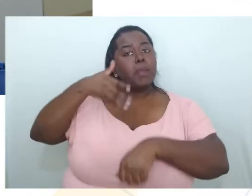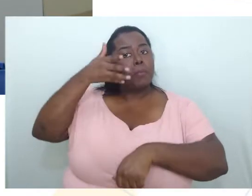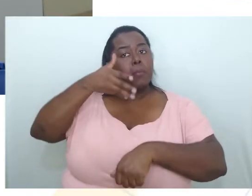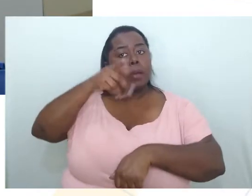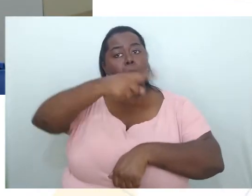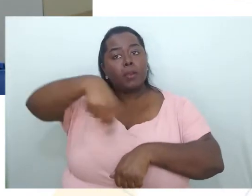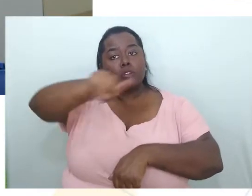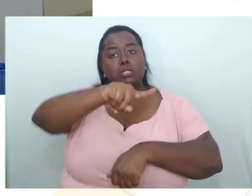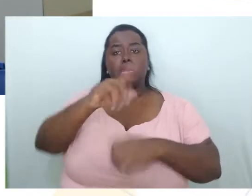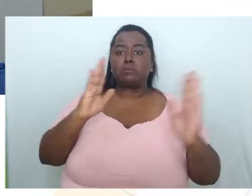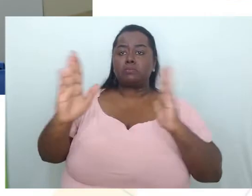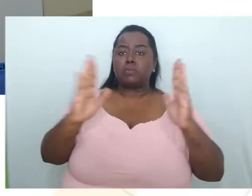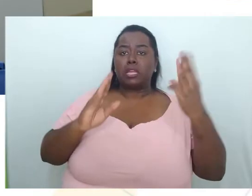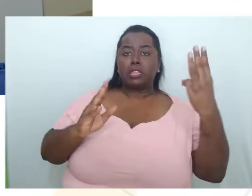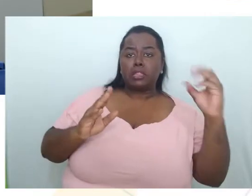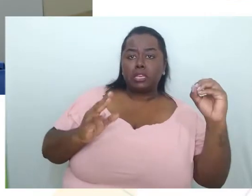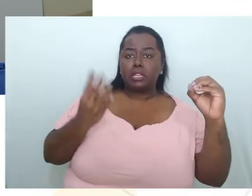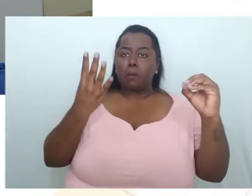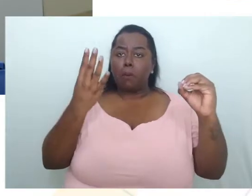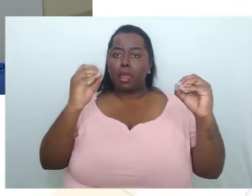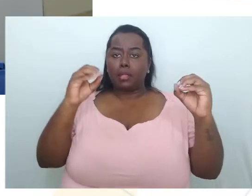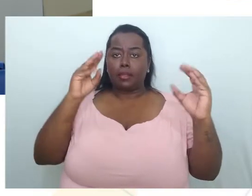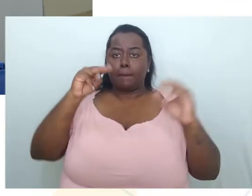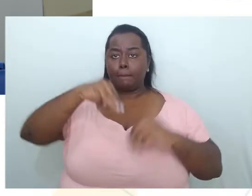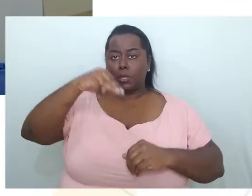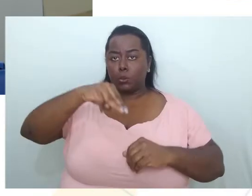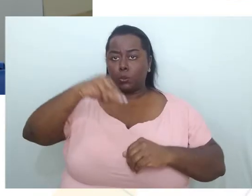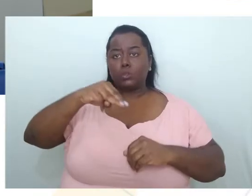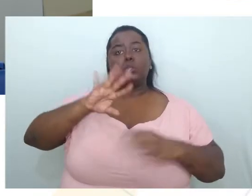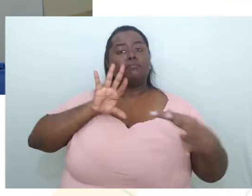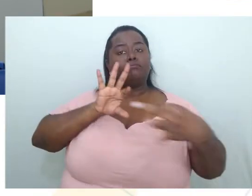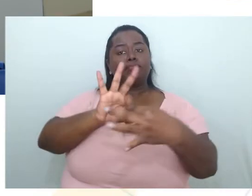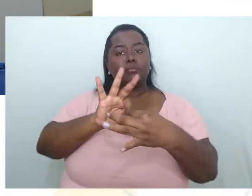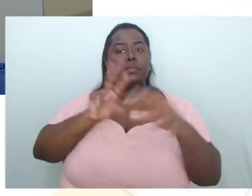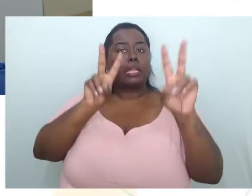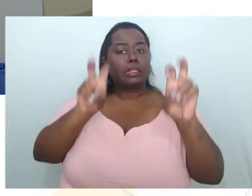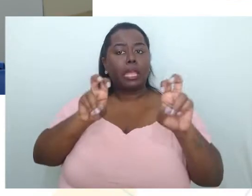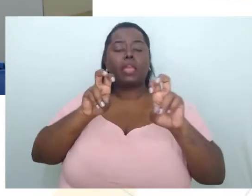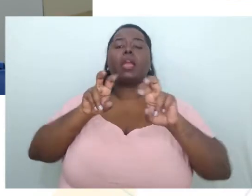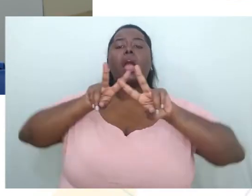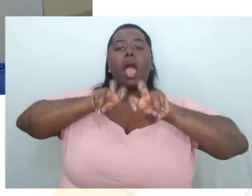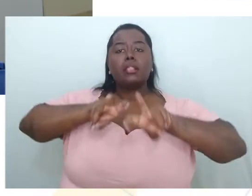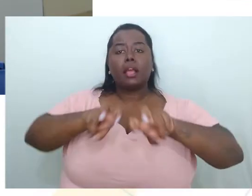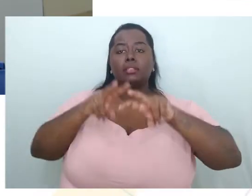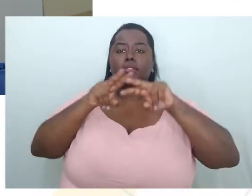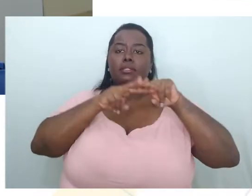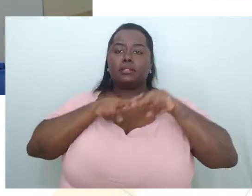next 30, 40 minutes and engage in a critical analysis of those ideas.